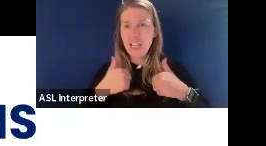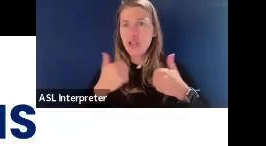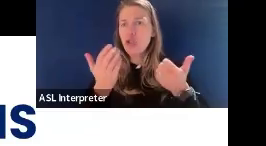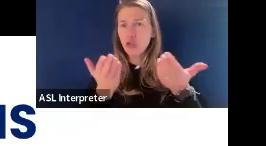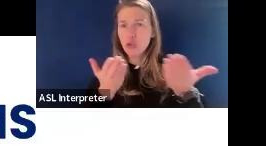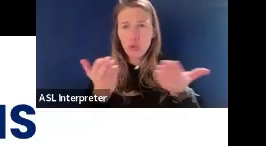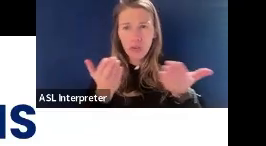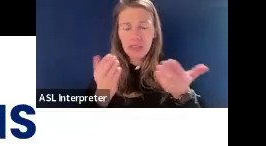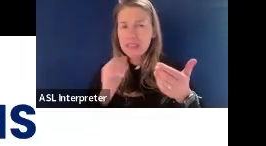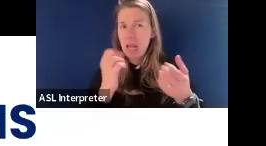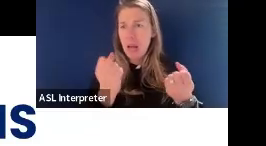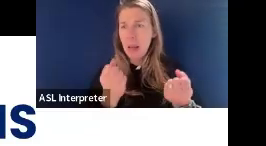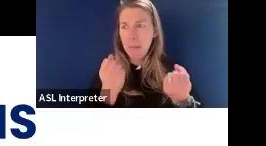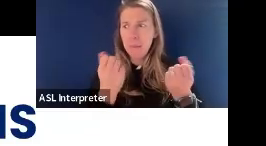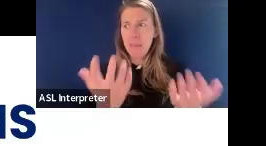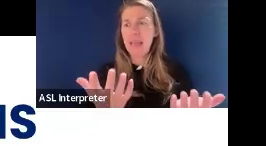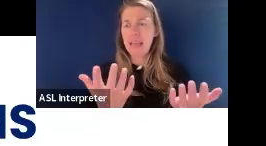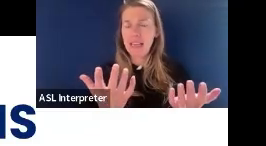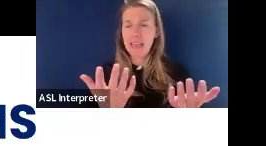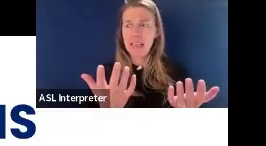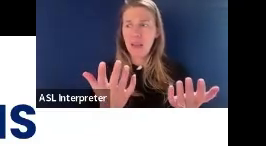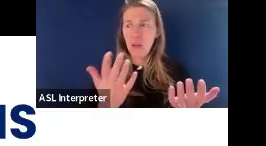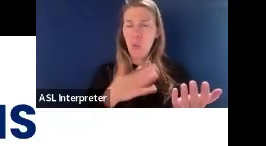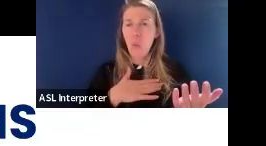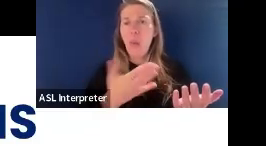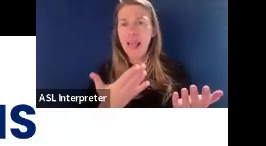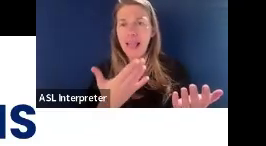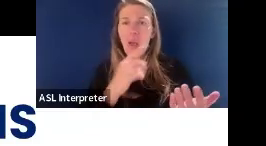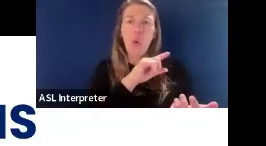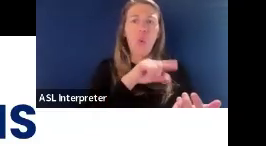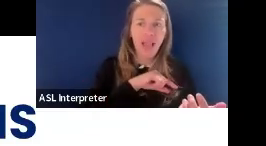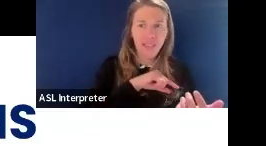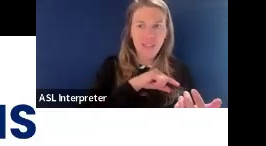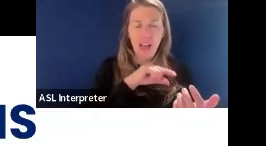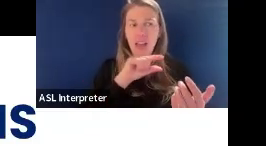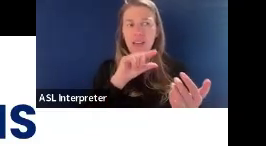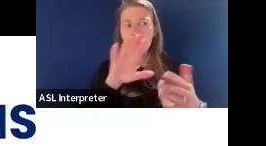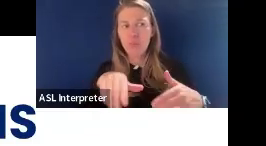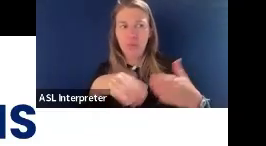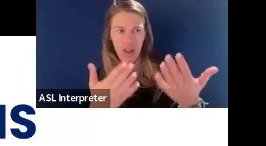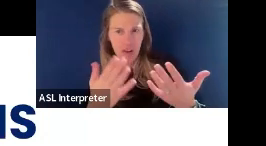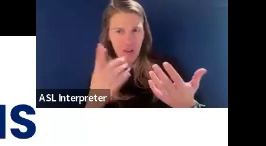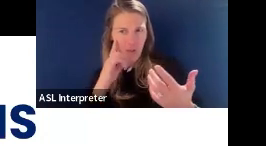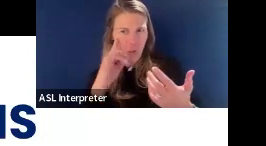not a lot of willing or qualified providers to do that.